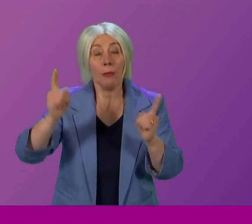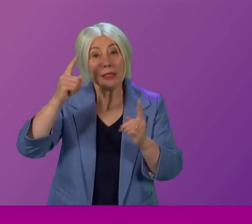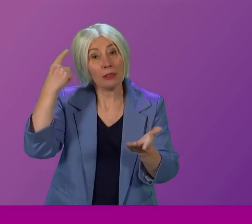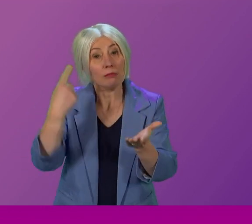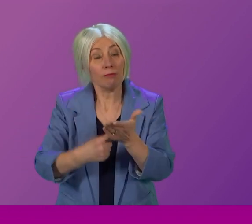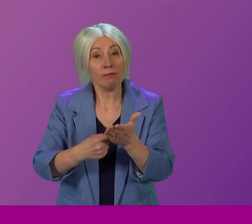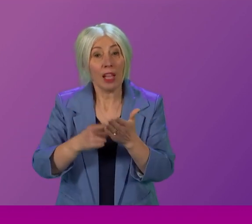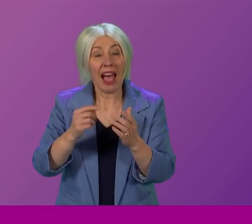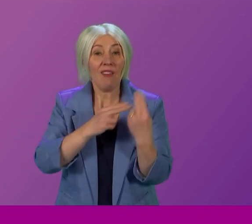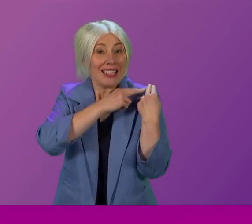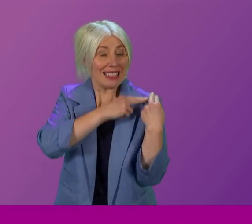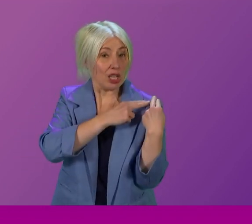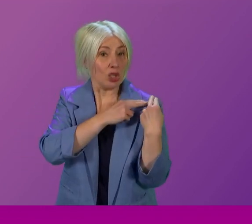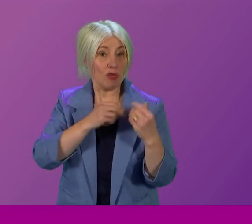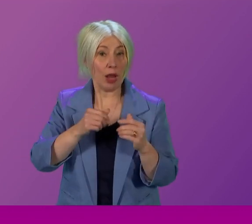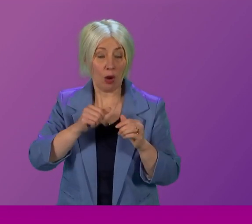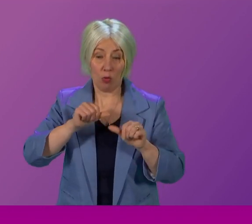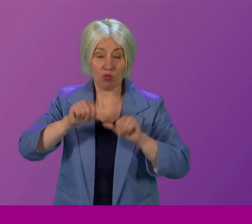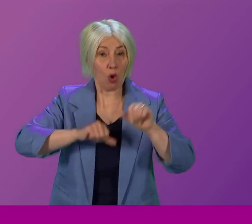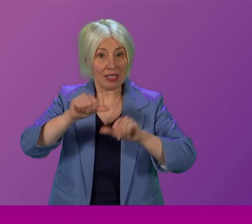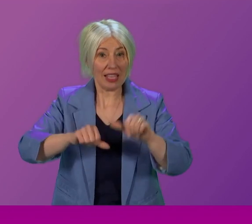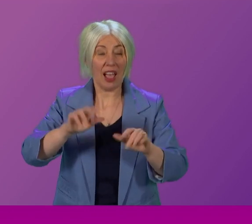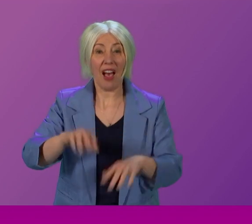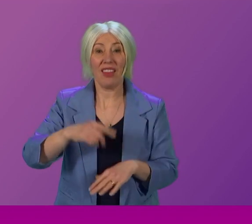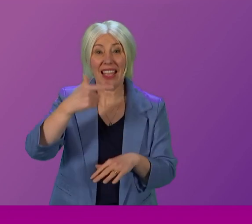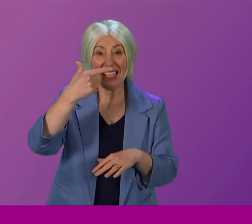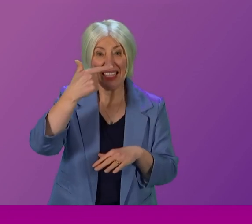the statutory process confirmed for seven of the remaining eight schemes.